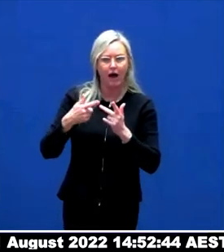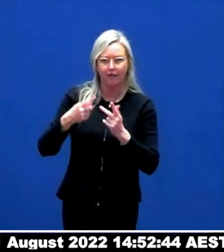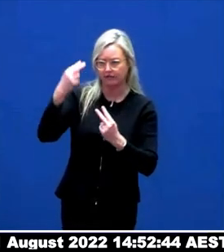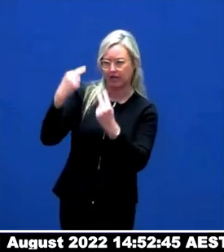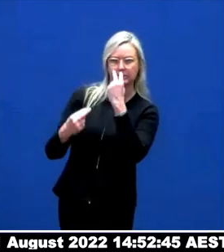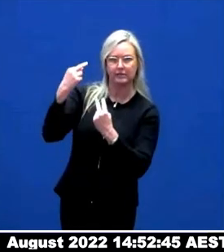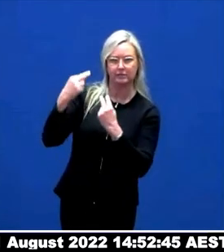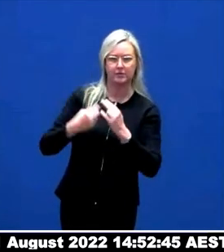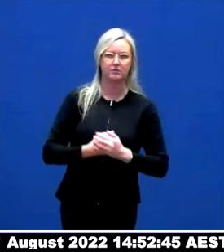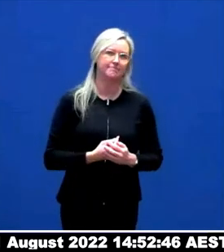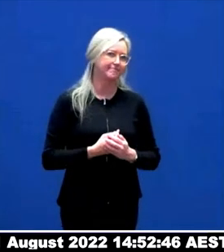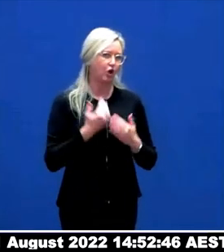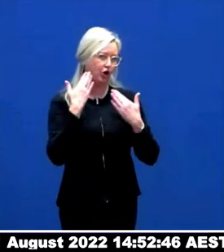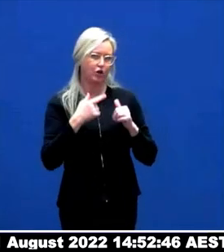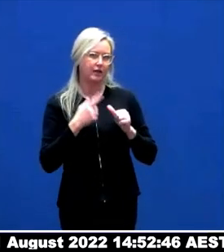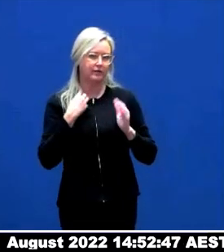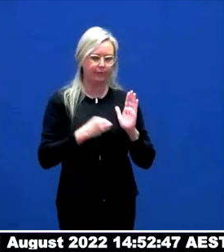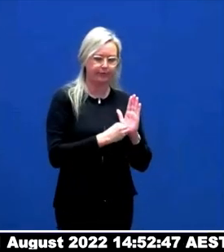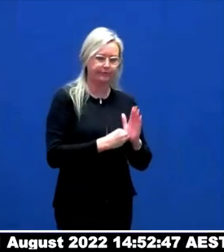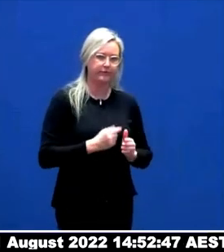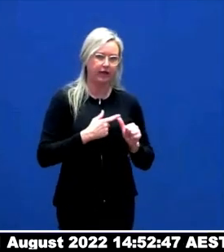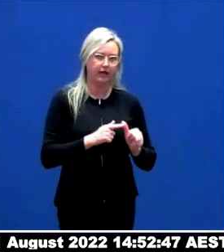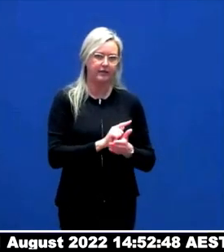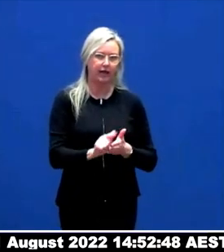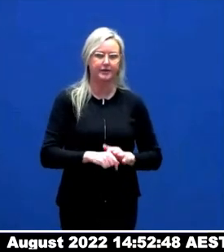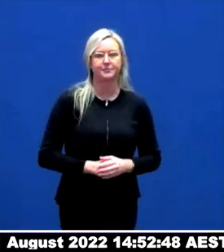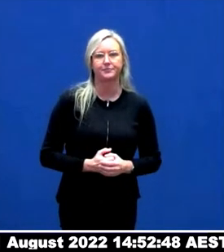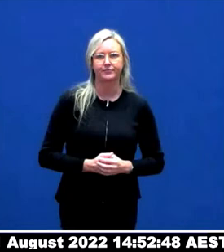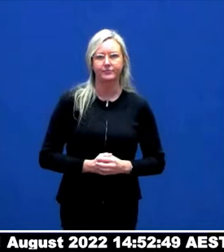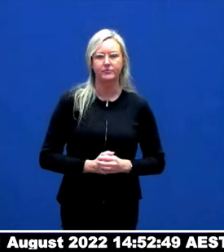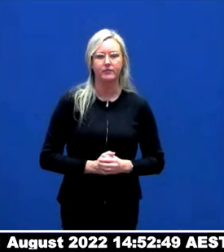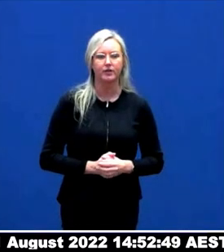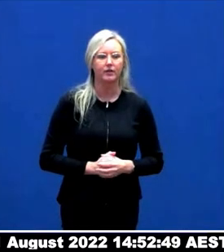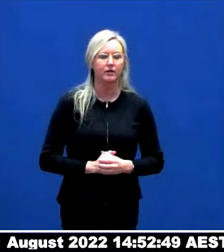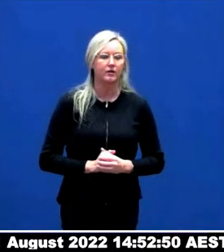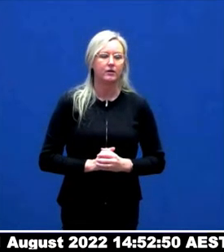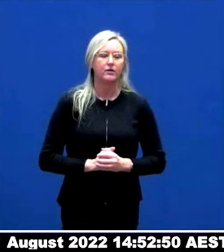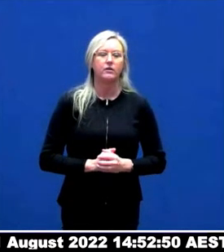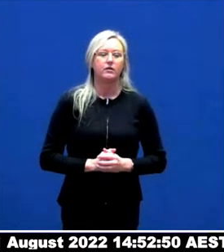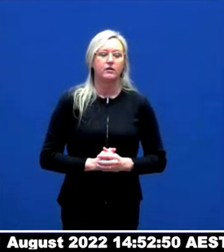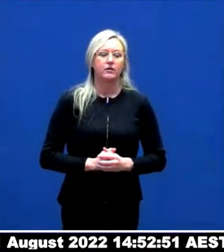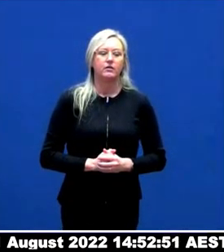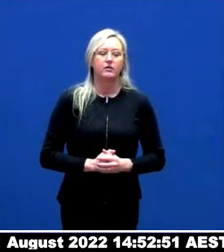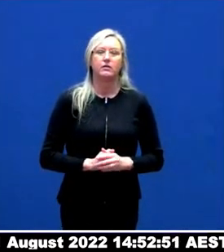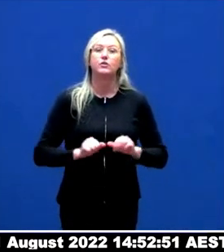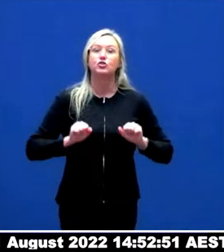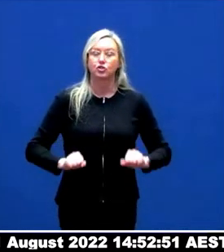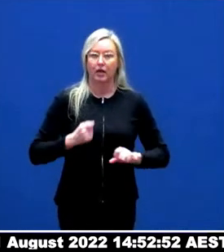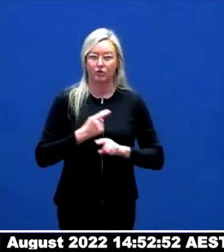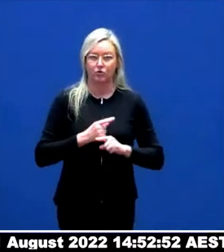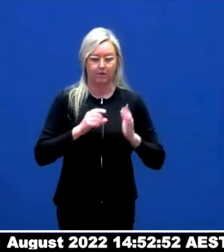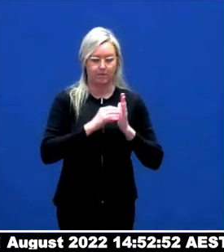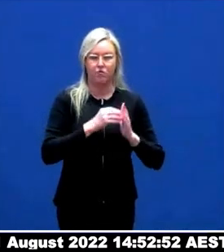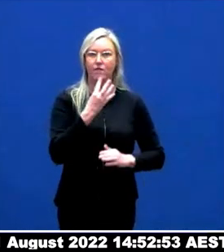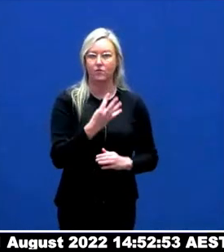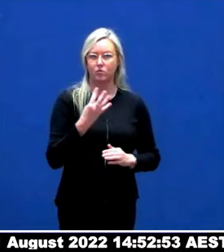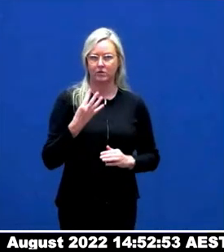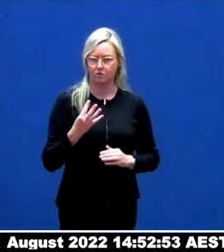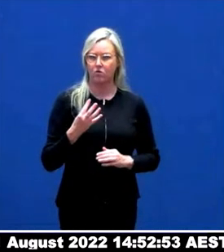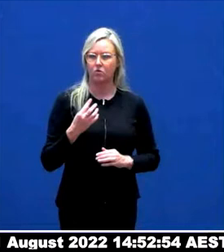Just to put paragraph 44 in context, you were asked about that by Ms Dowsett